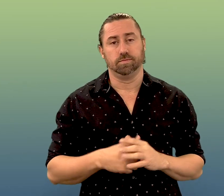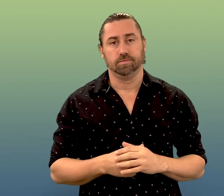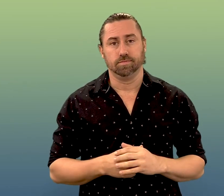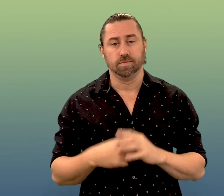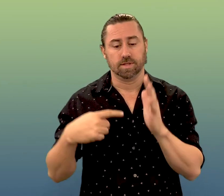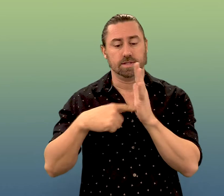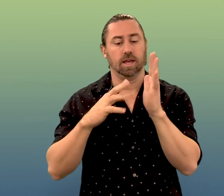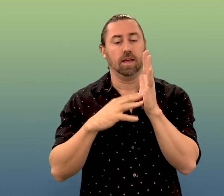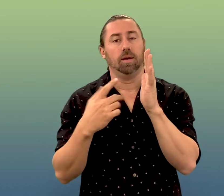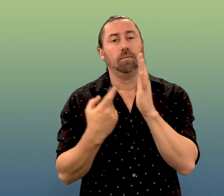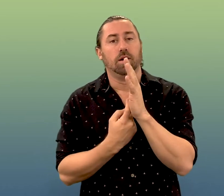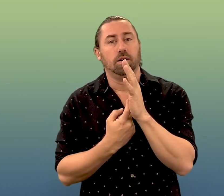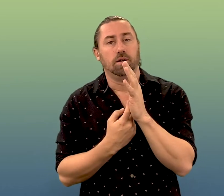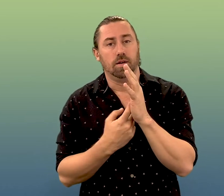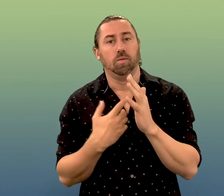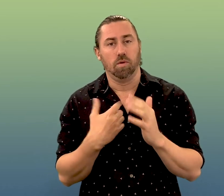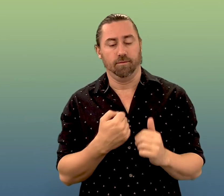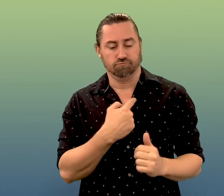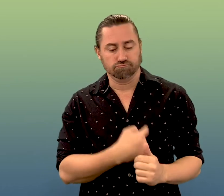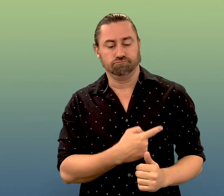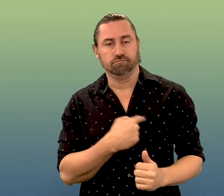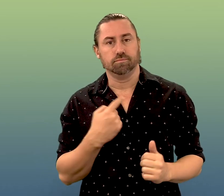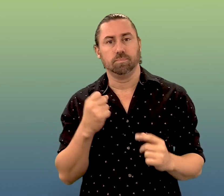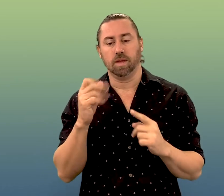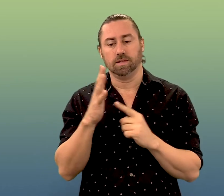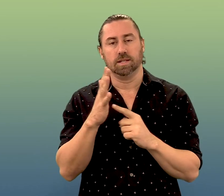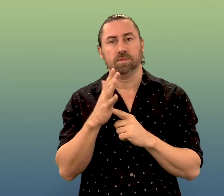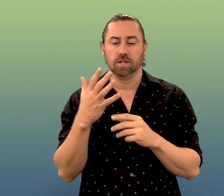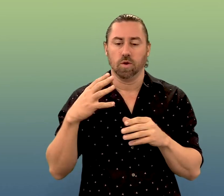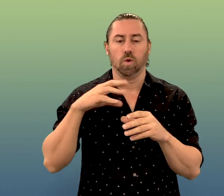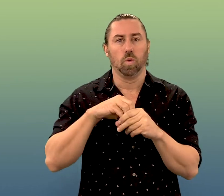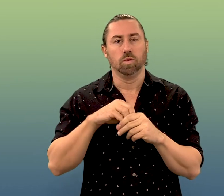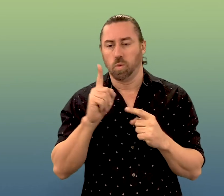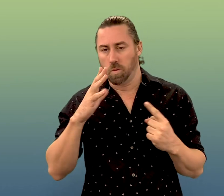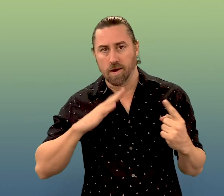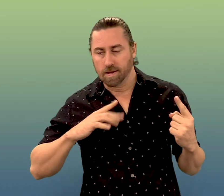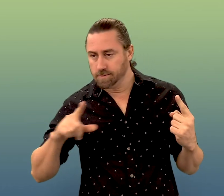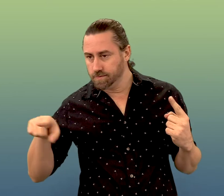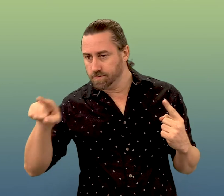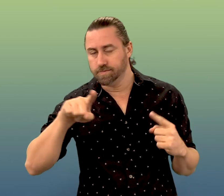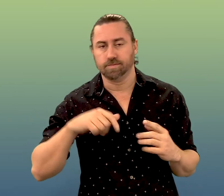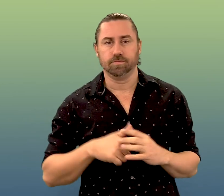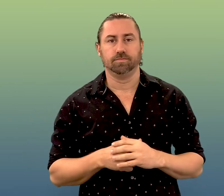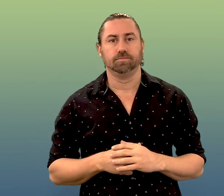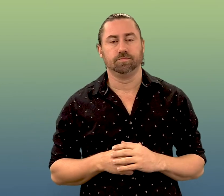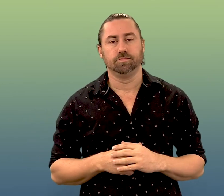Two point one. TMR commits to prioritising accessibility and inclusion needs.